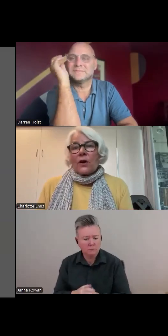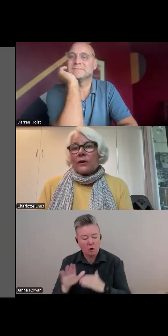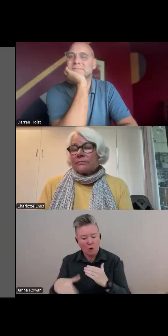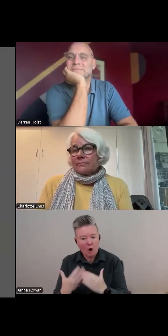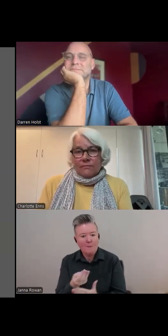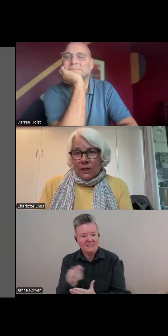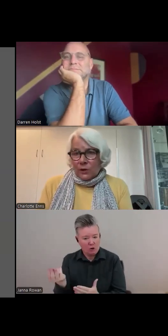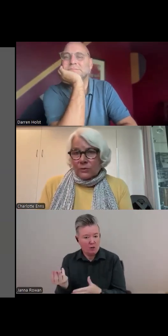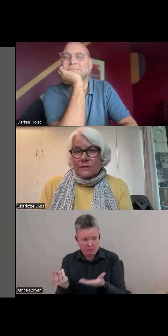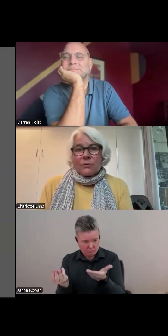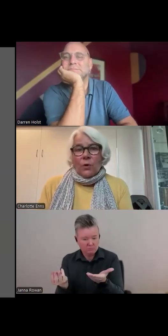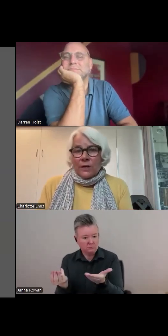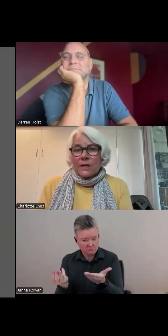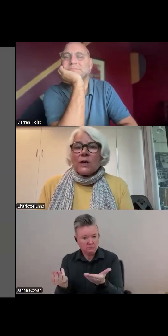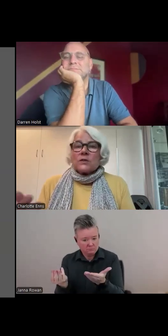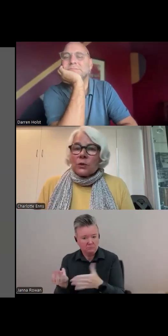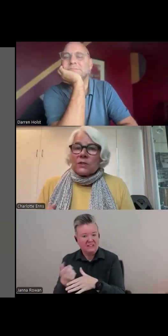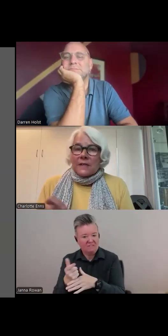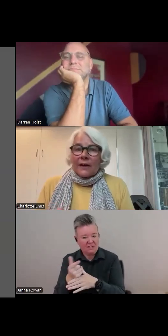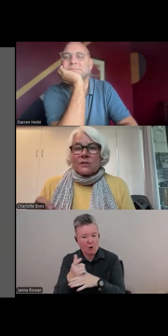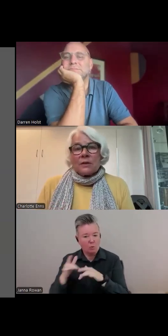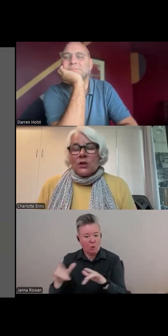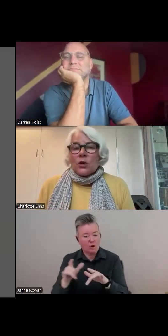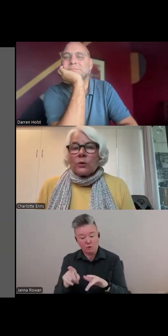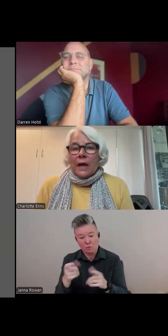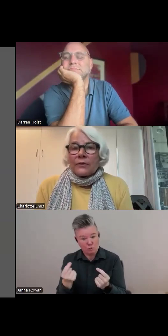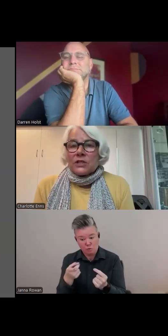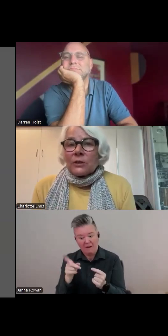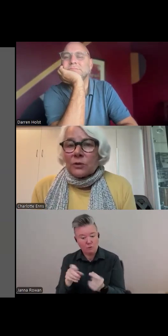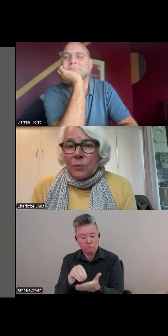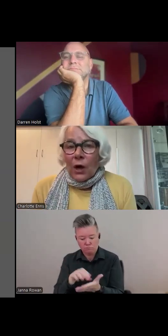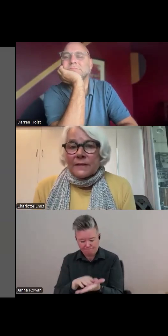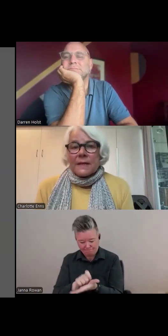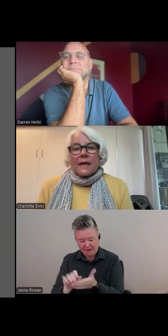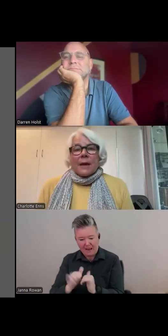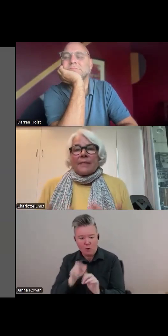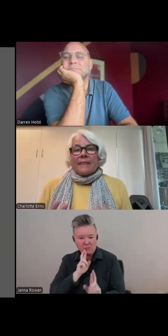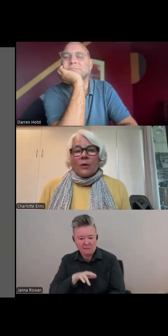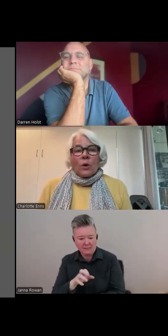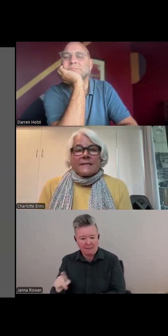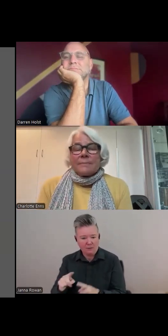All the materials are video recorded, so you just have to note how the child responds.